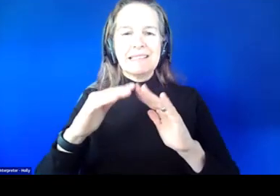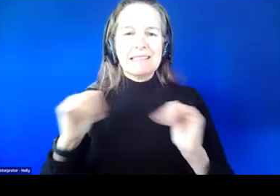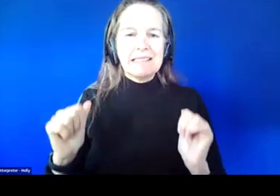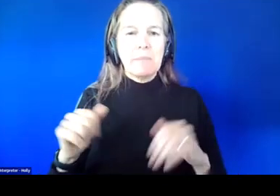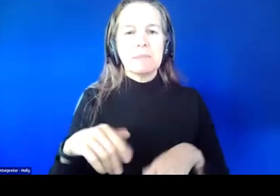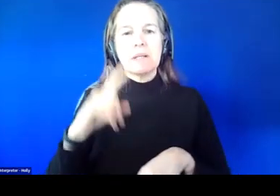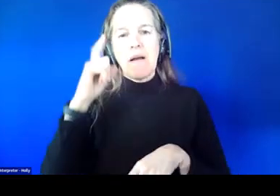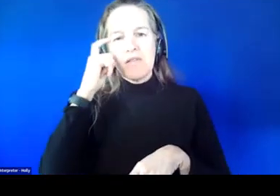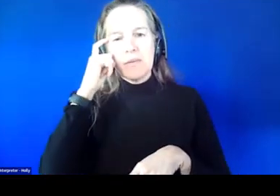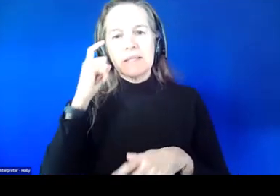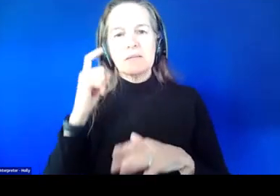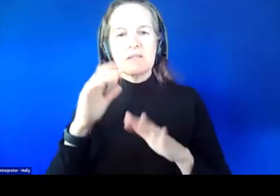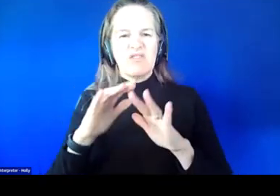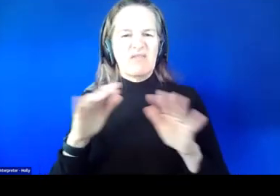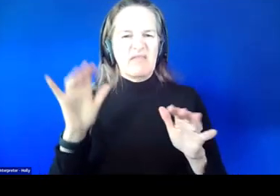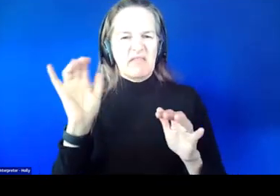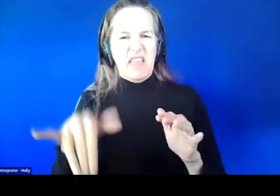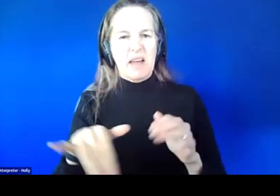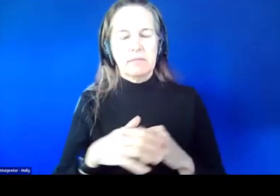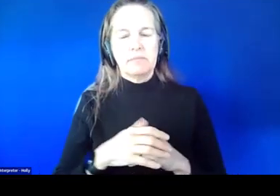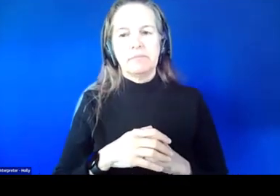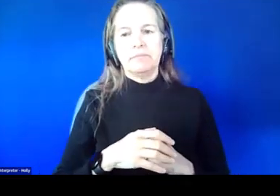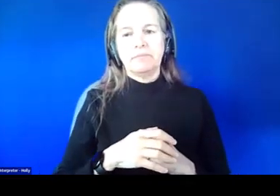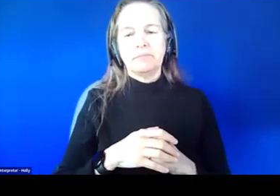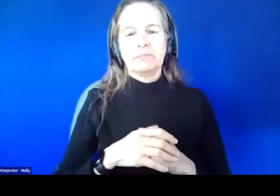and things like that and next slide please.